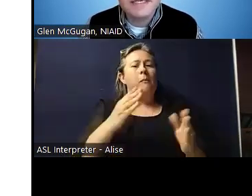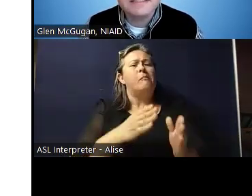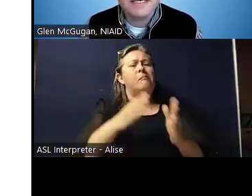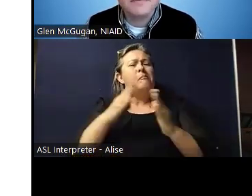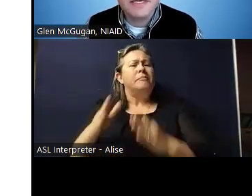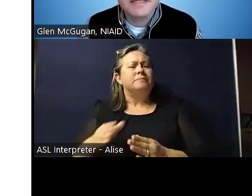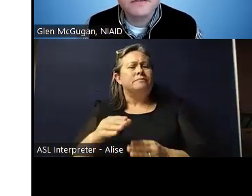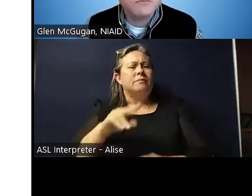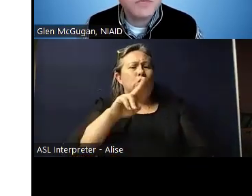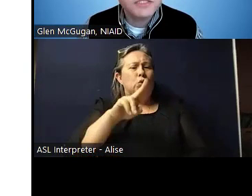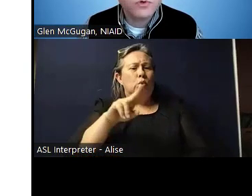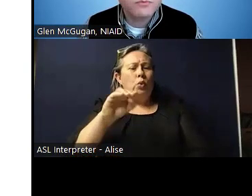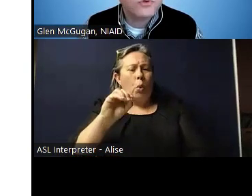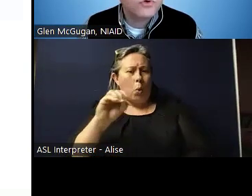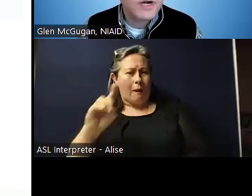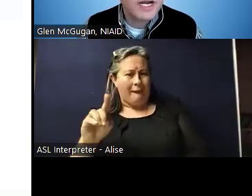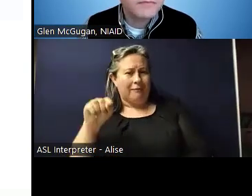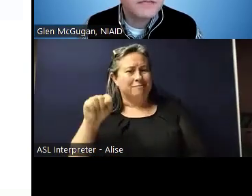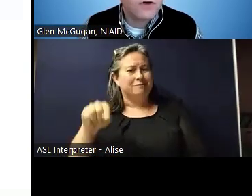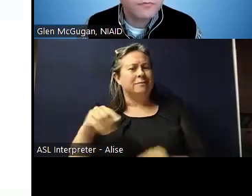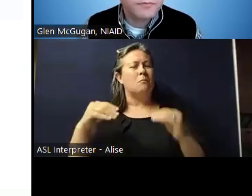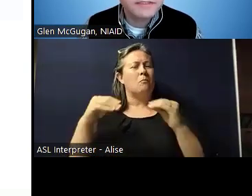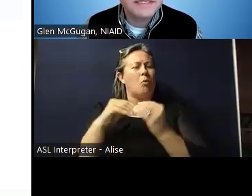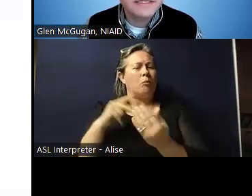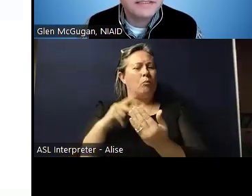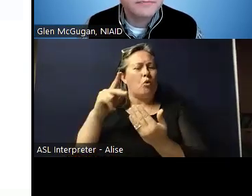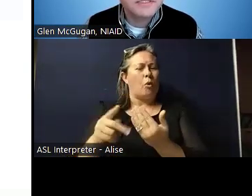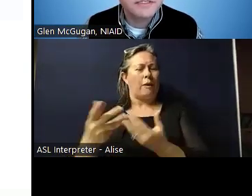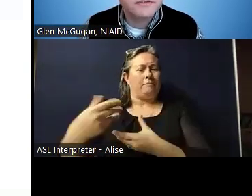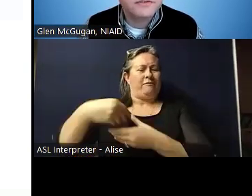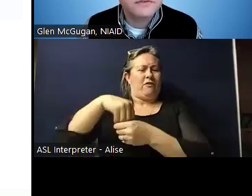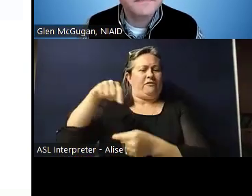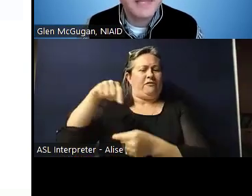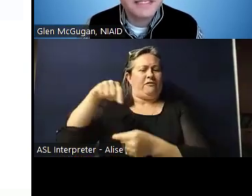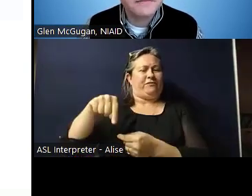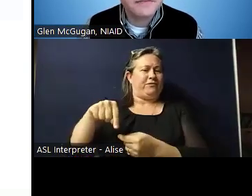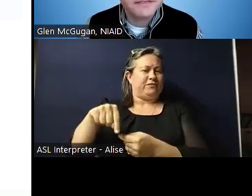except that there's much more program involvement in this particular activity.